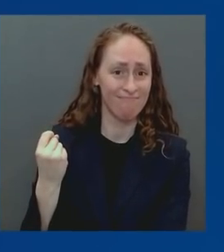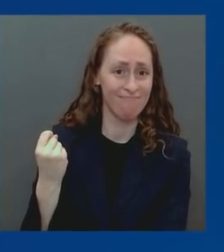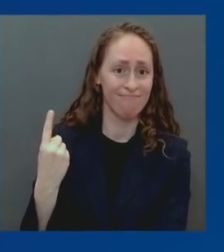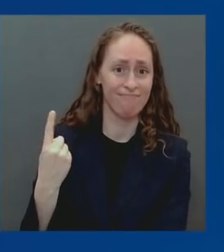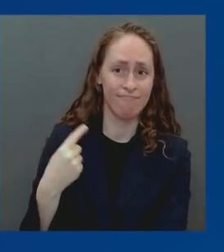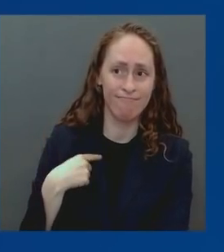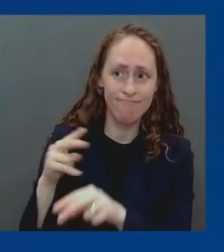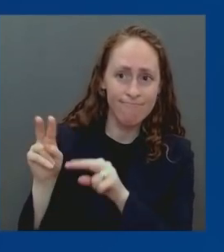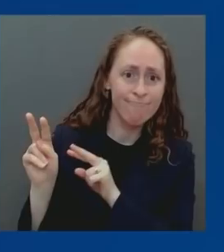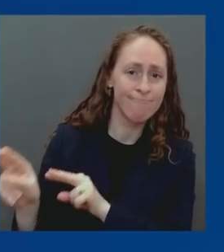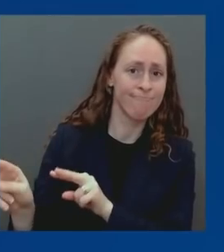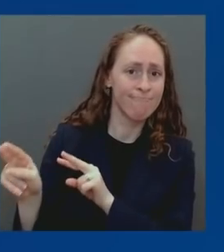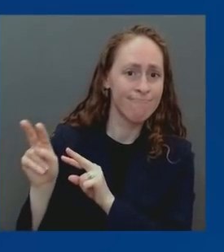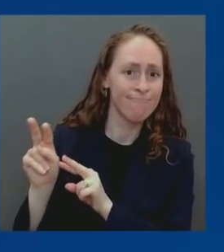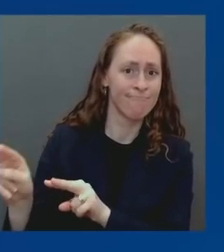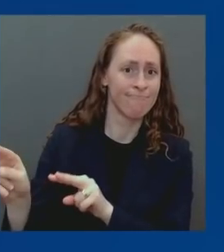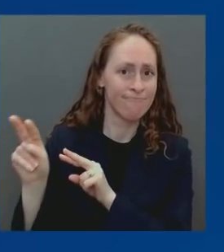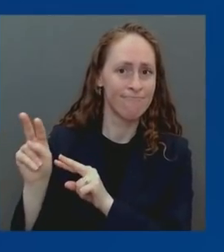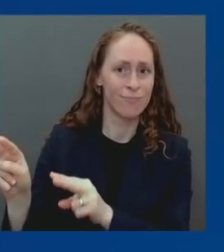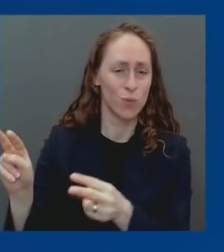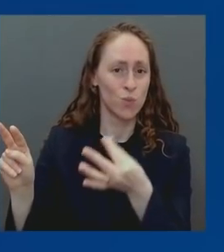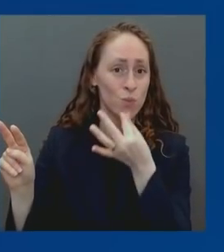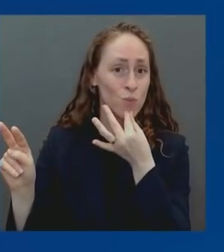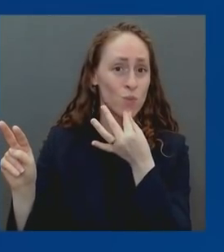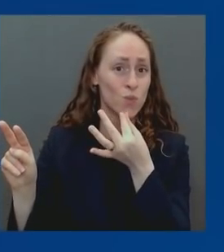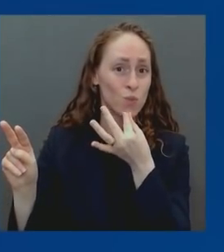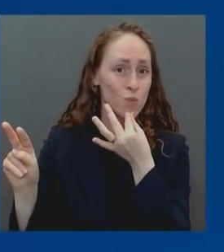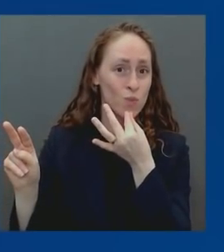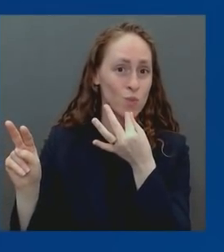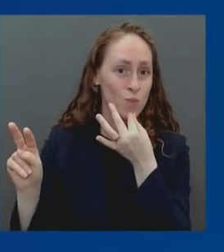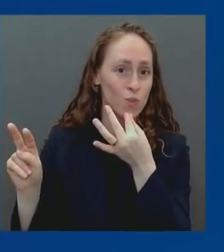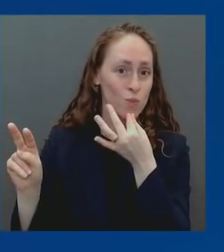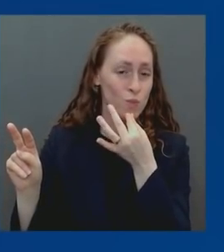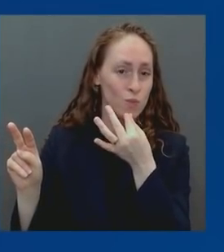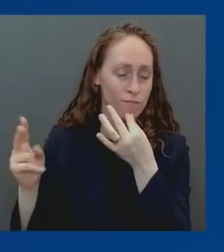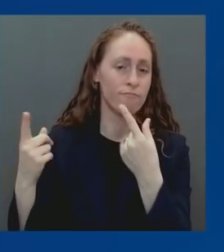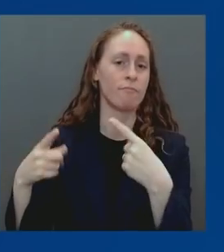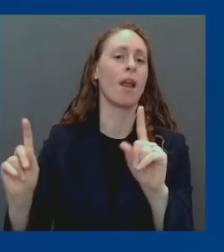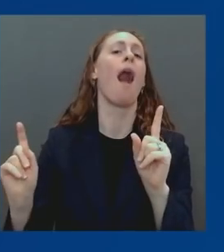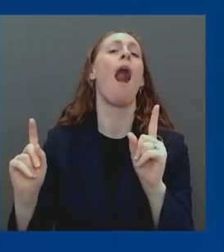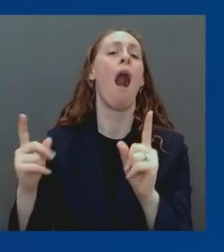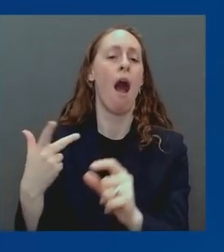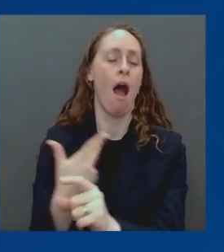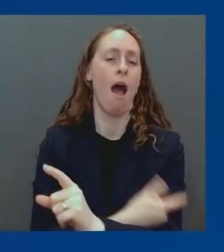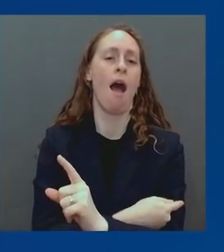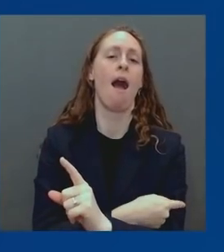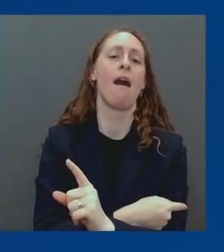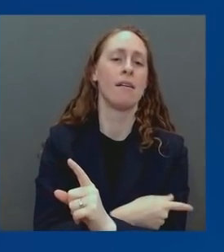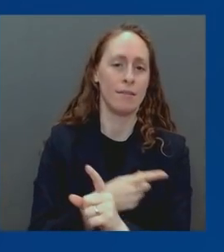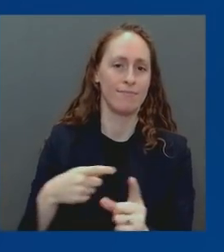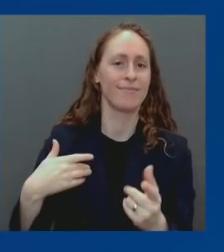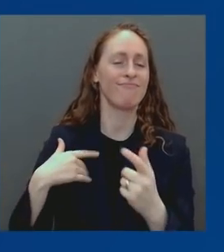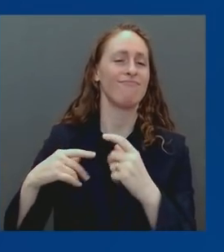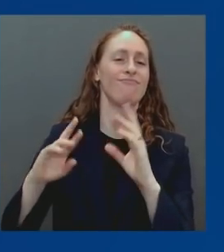to having an added layer of protection for our younger children, and one less worry for their parents. A vaccine for children under five